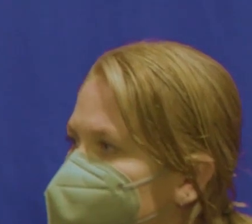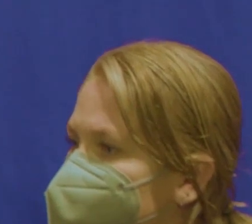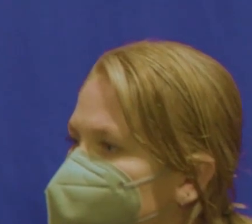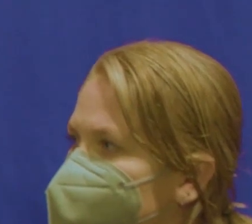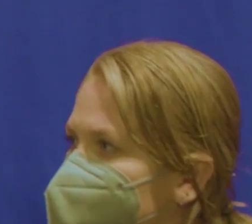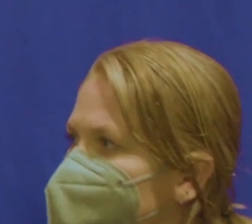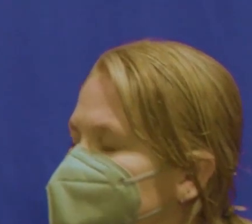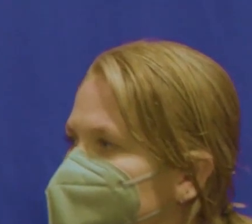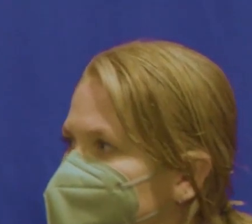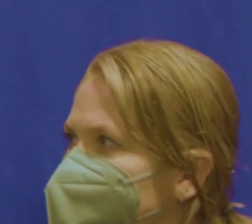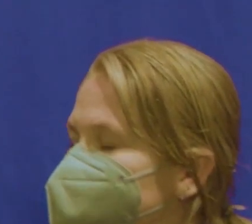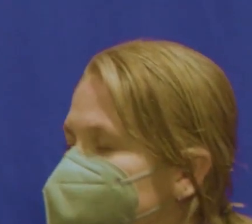We have to.